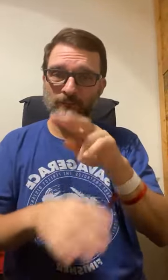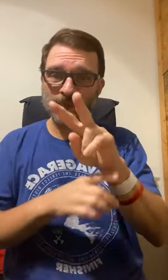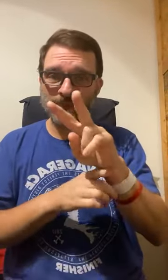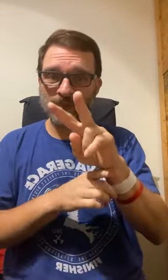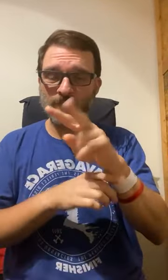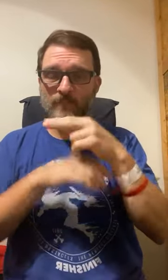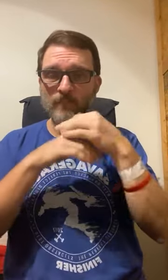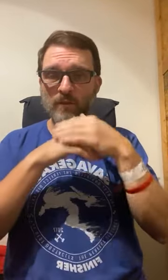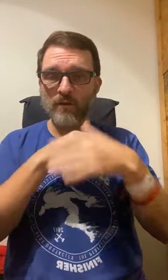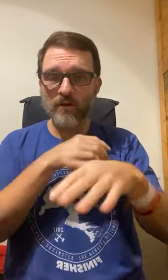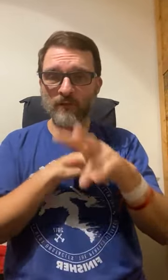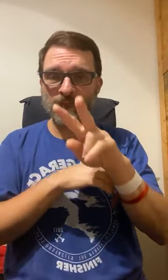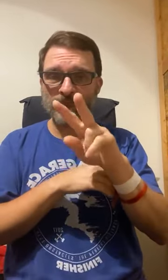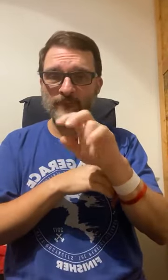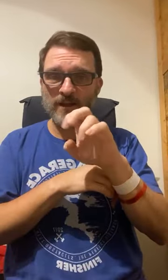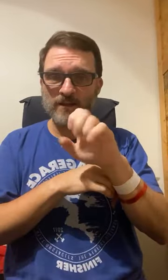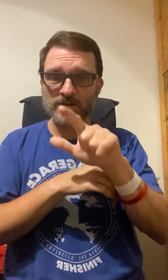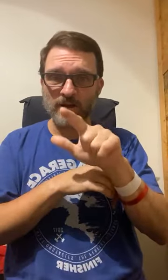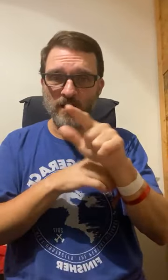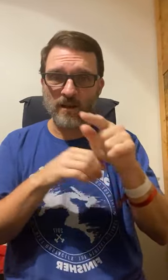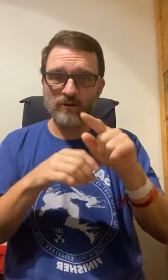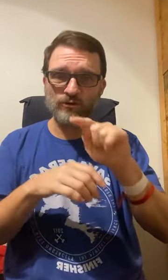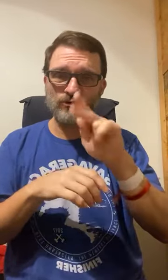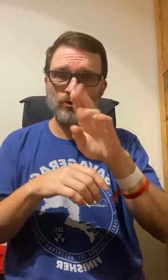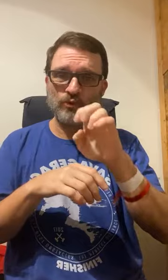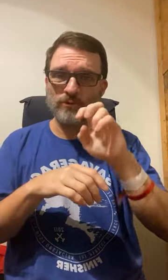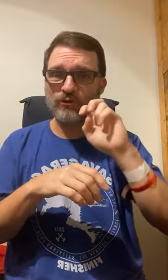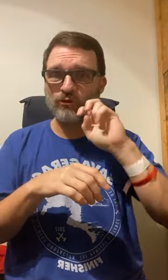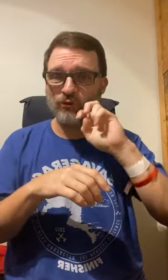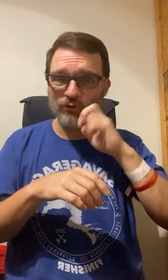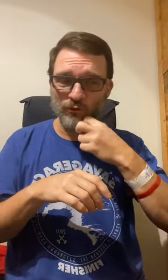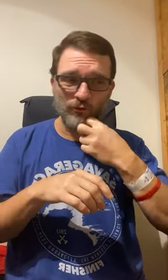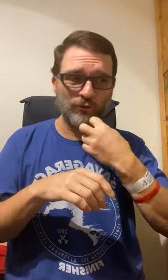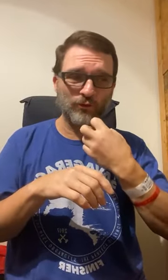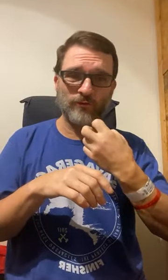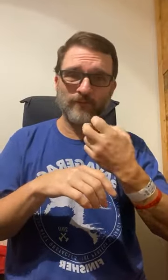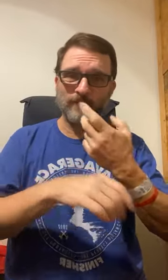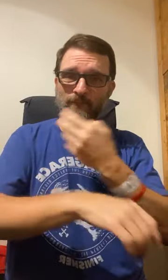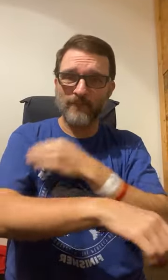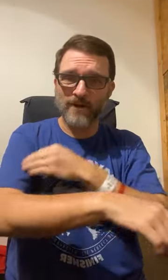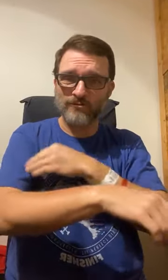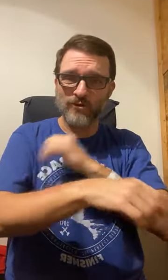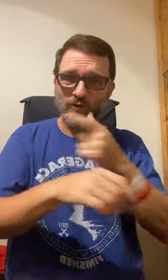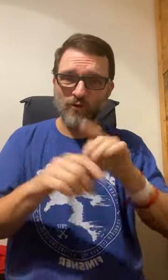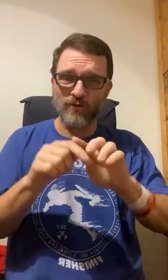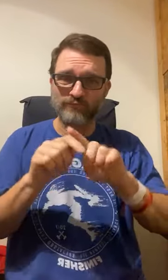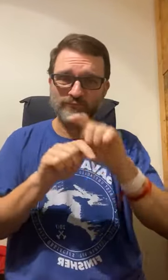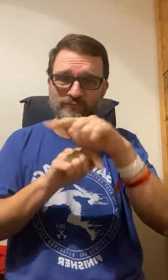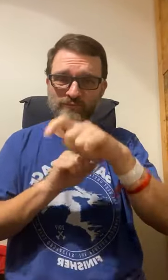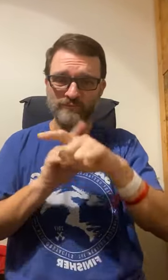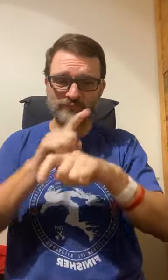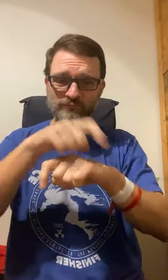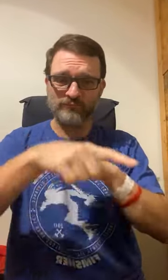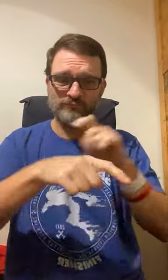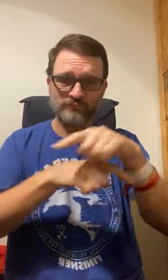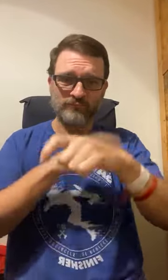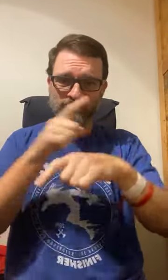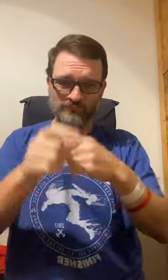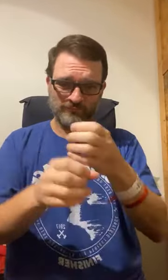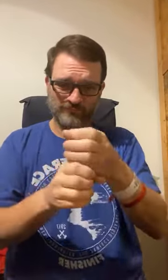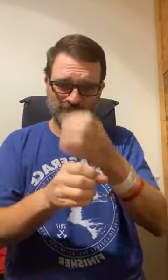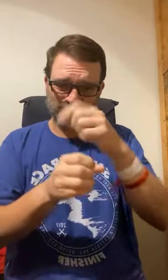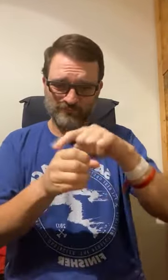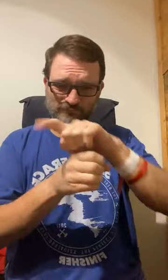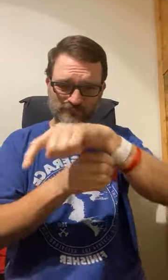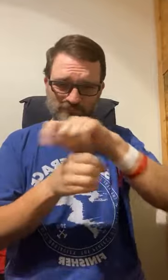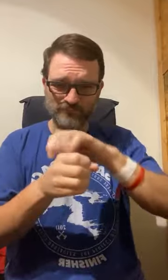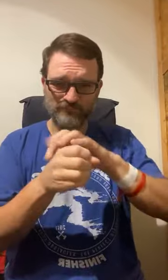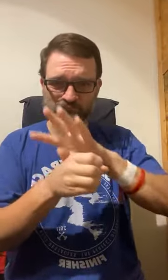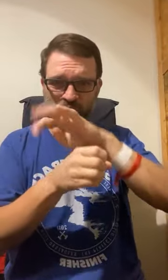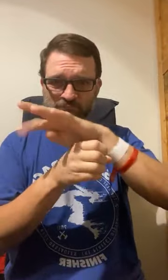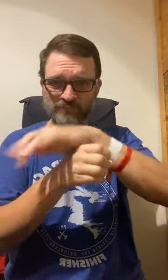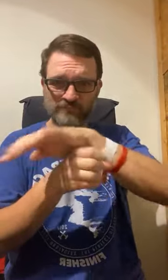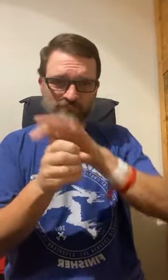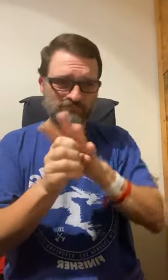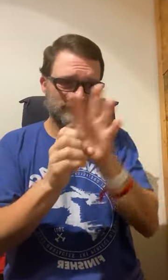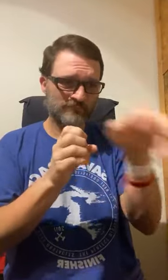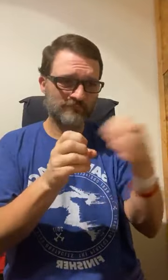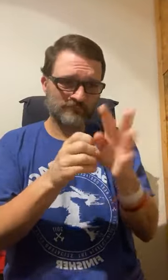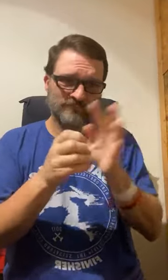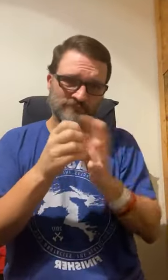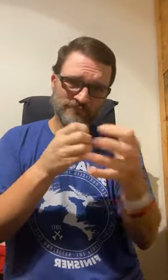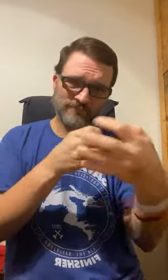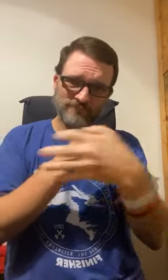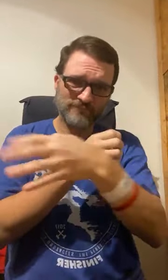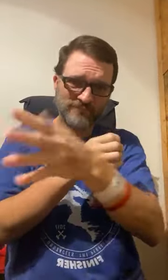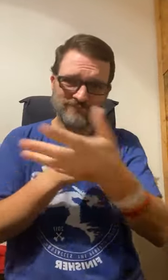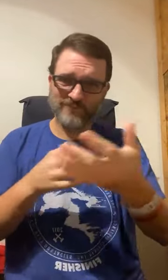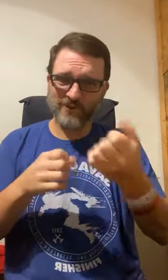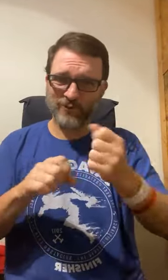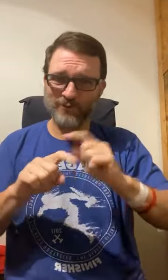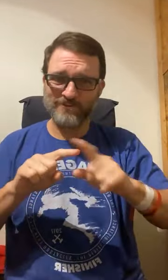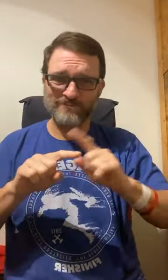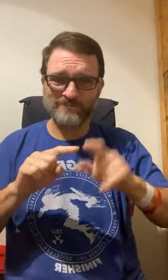It has veins, blood vessels, tubes, nerve, muscle, all that coming in and out of this area.